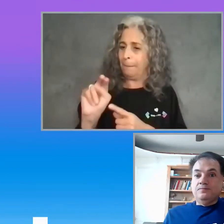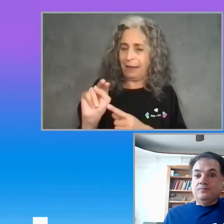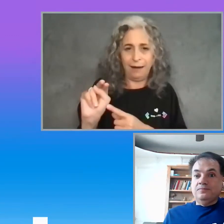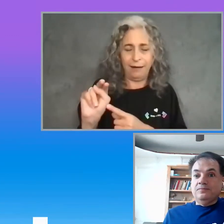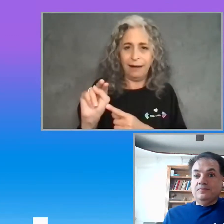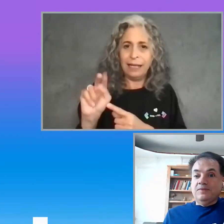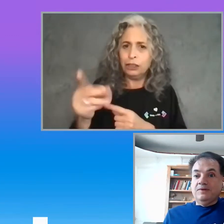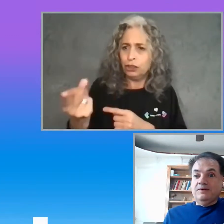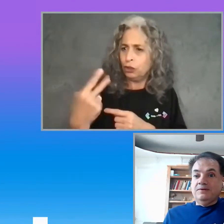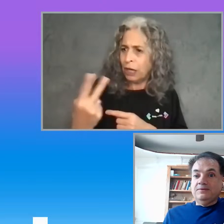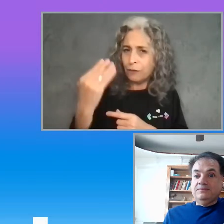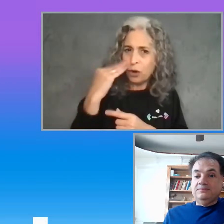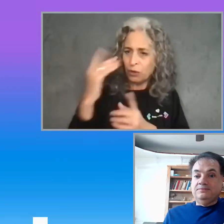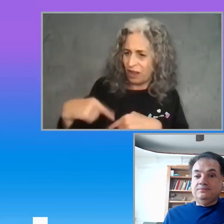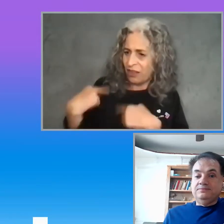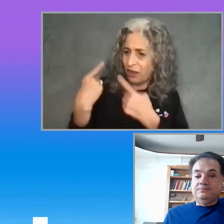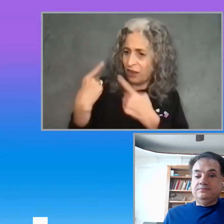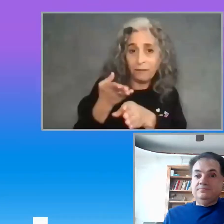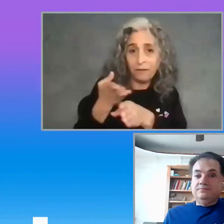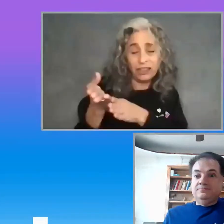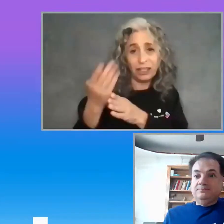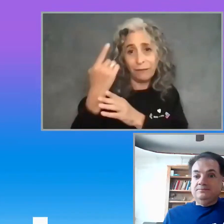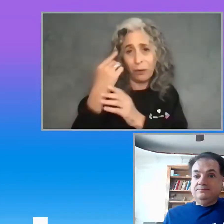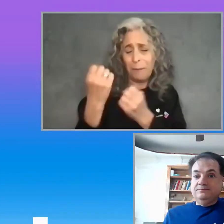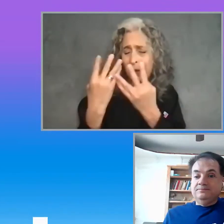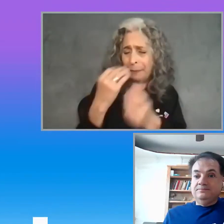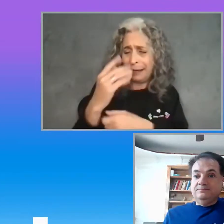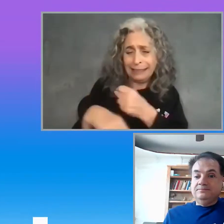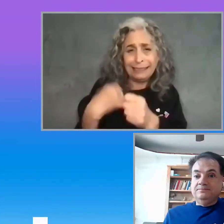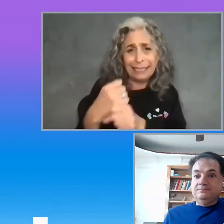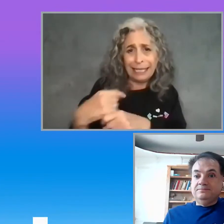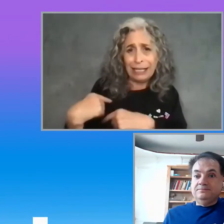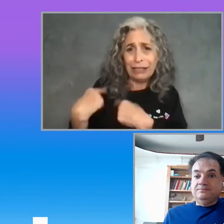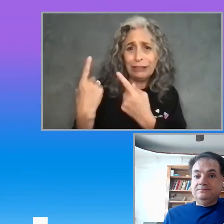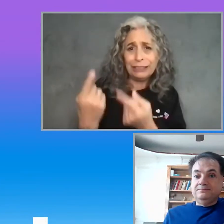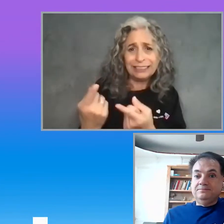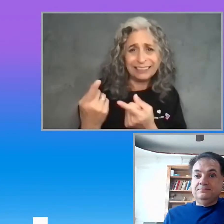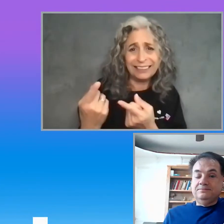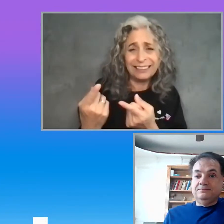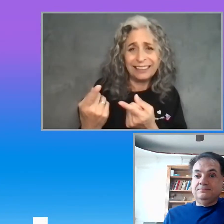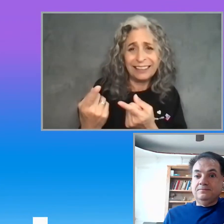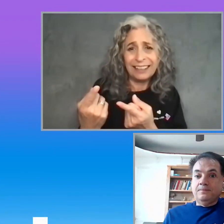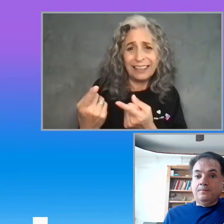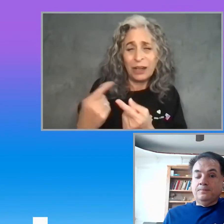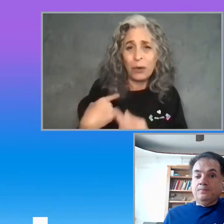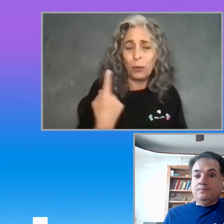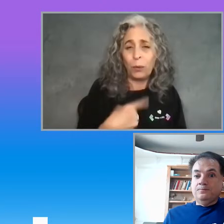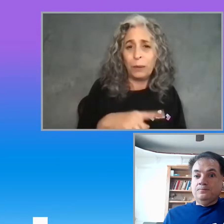she and I have known each other professionally for many, many